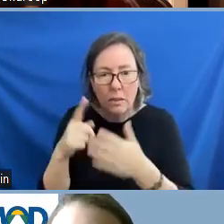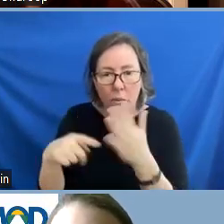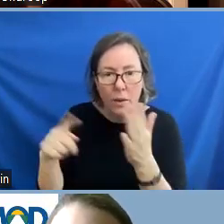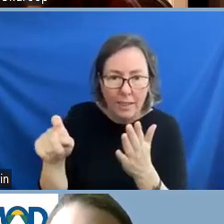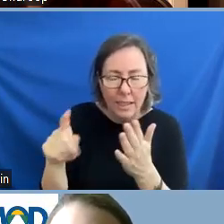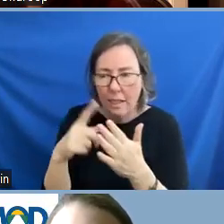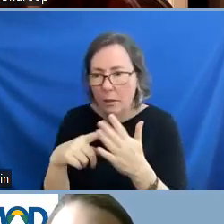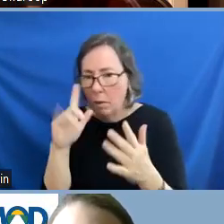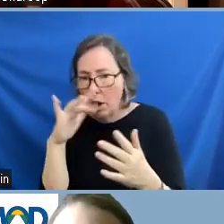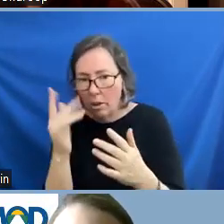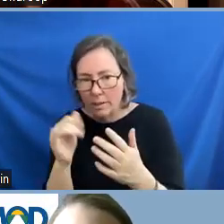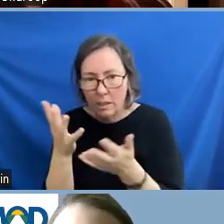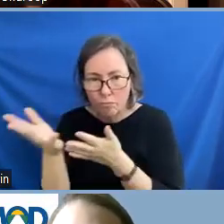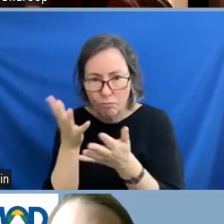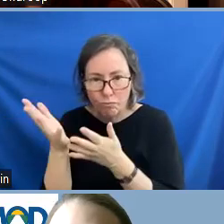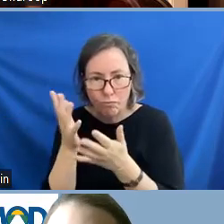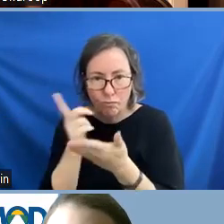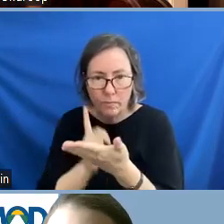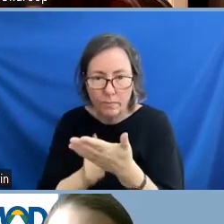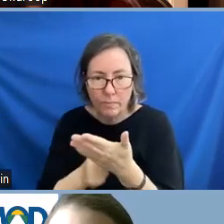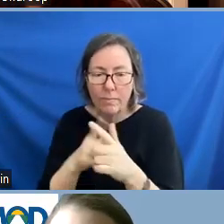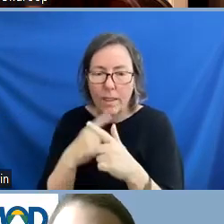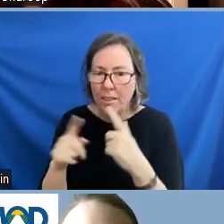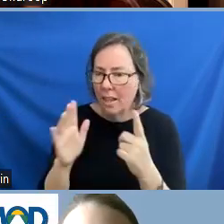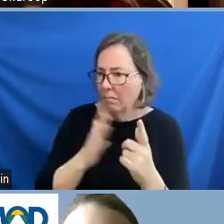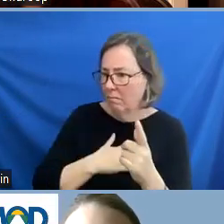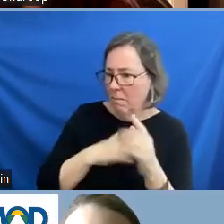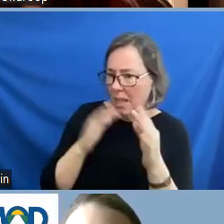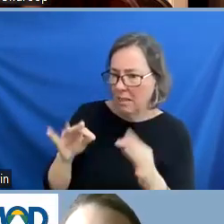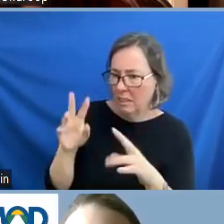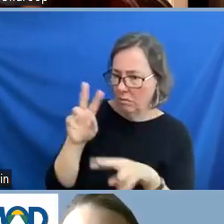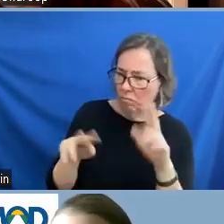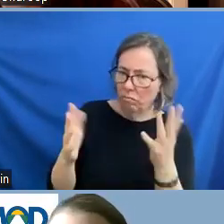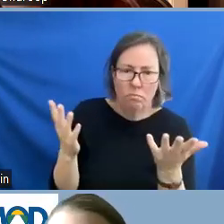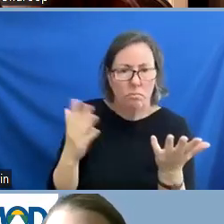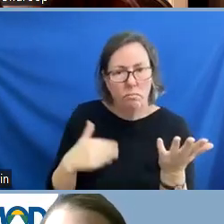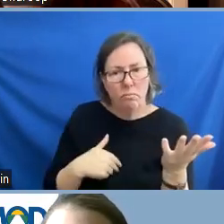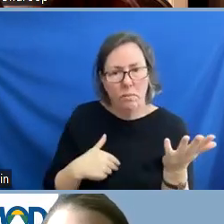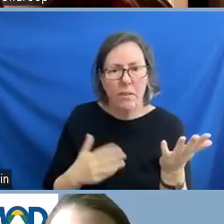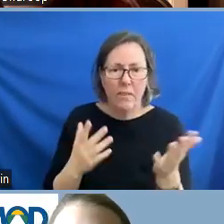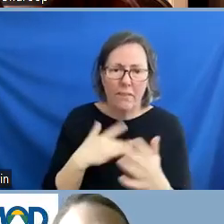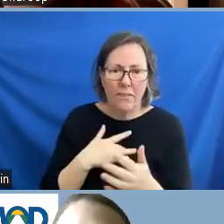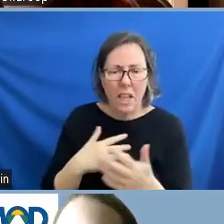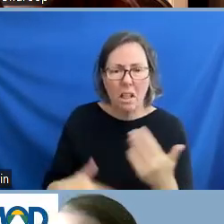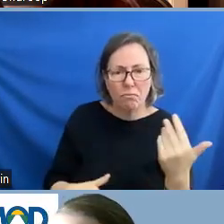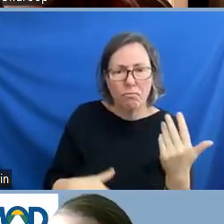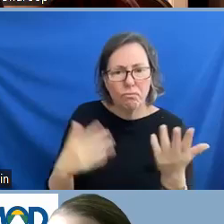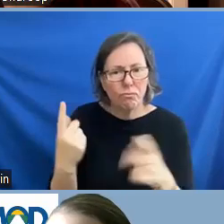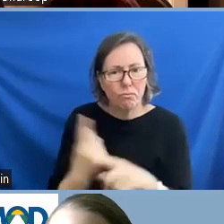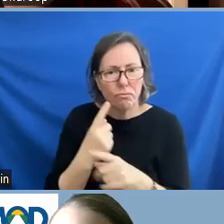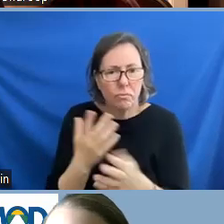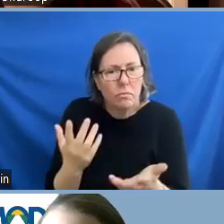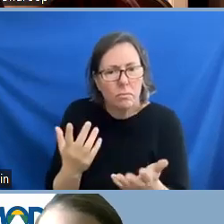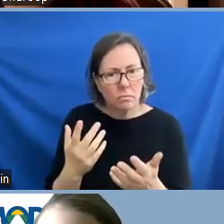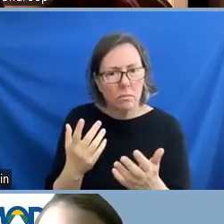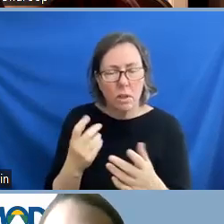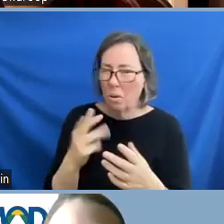And then you can use your sort of professional judgment to say, mmmm-something seems odd here.